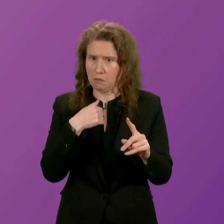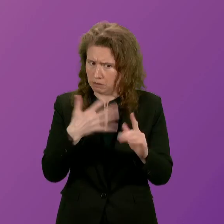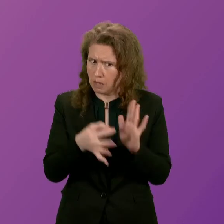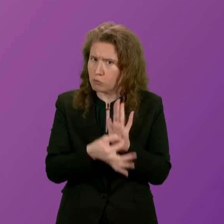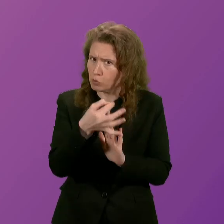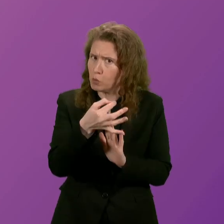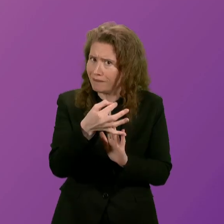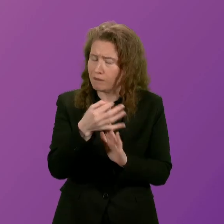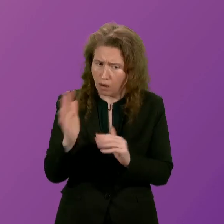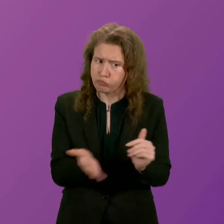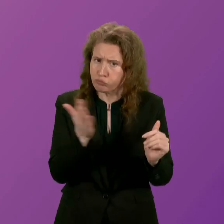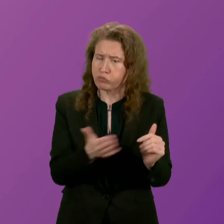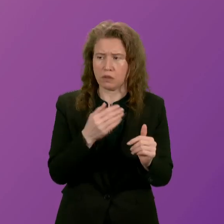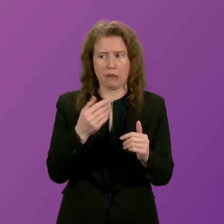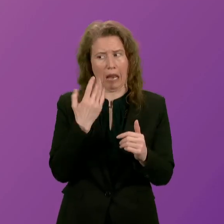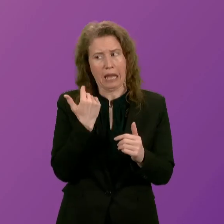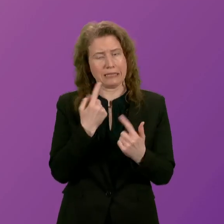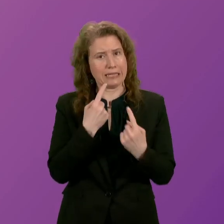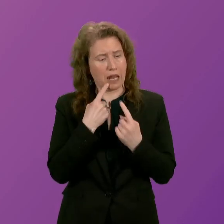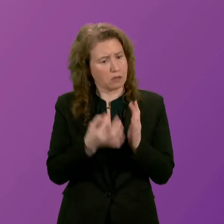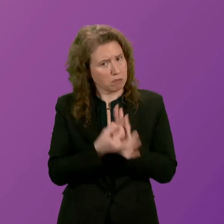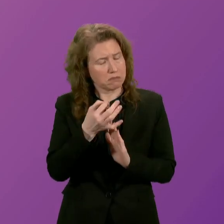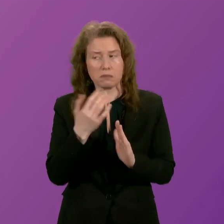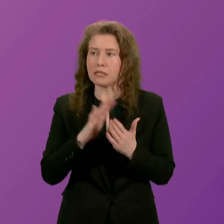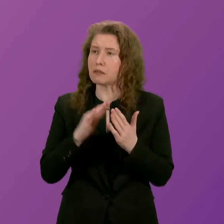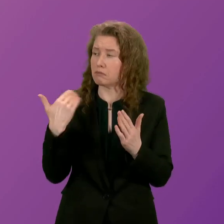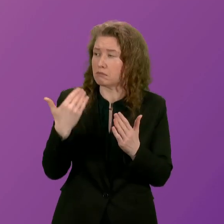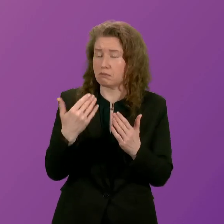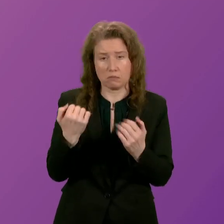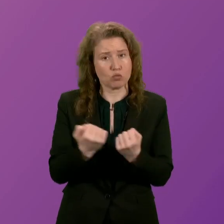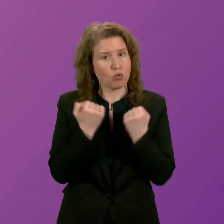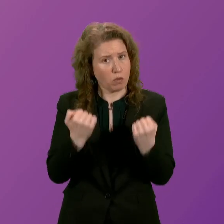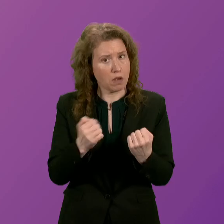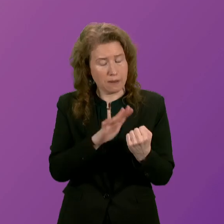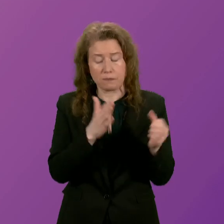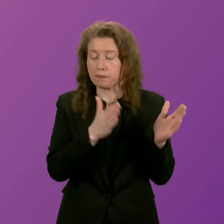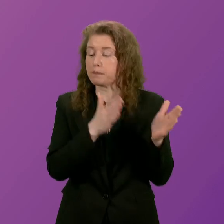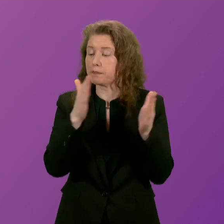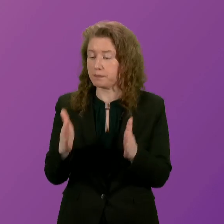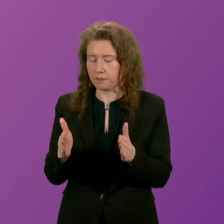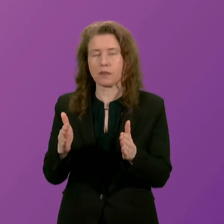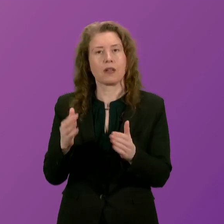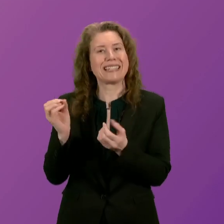in performance and that it has strengthened over recent weeks. When we look at the delivery of